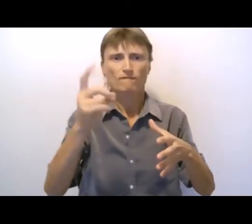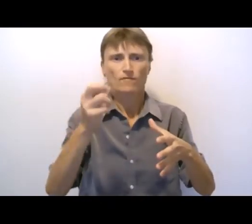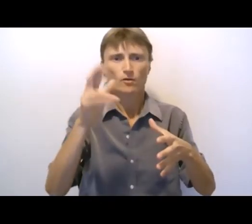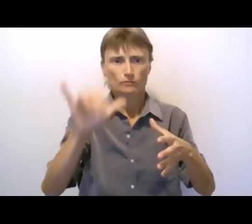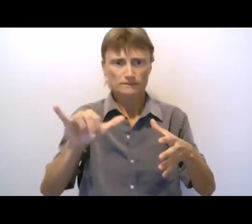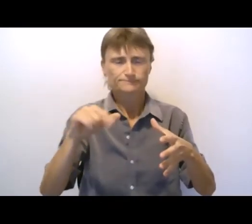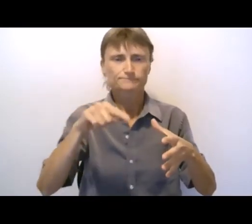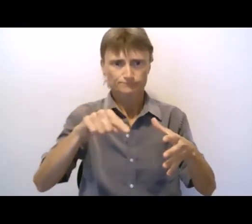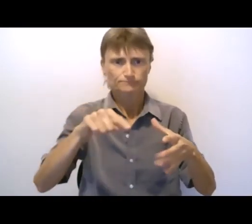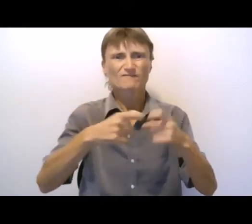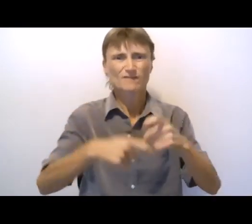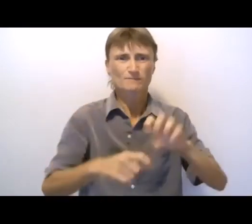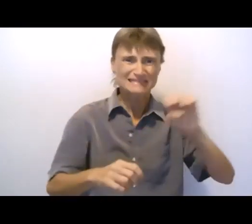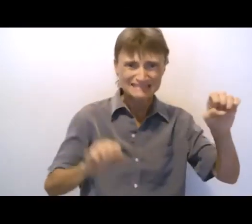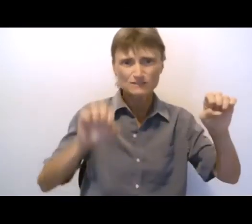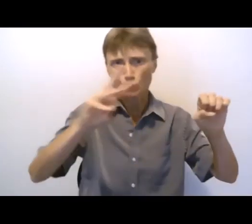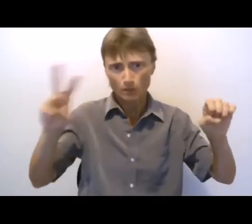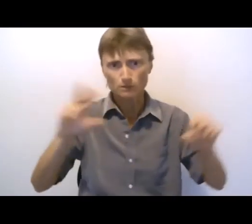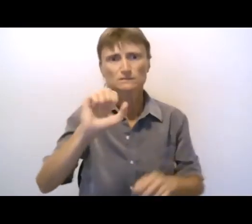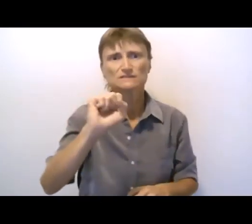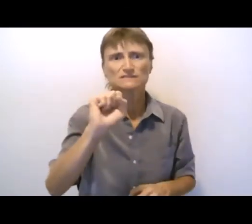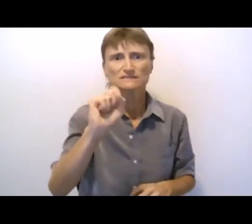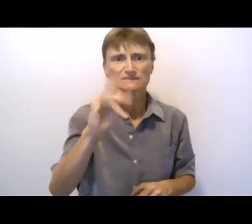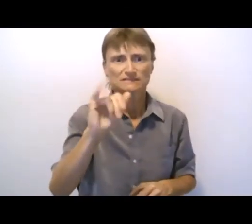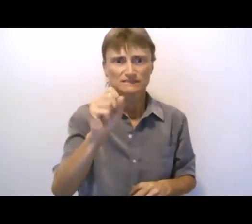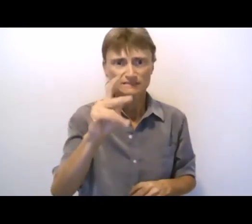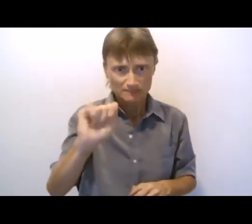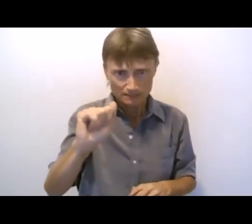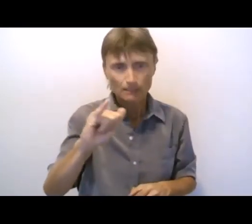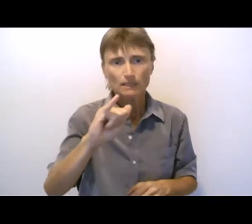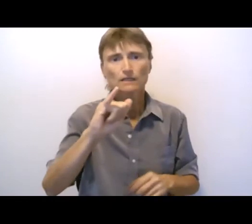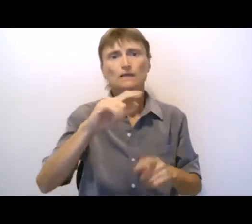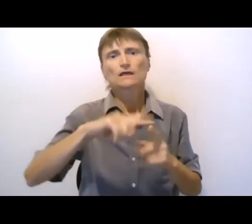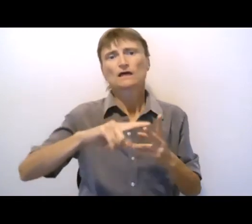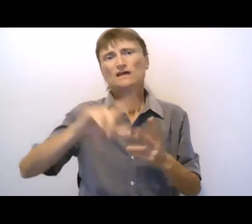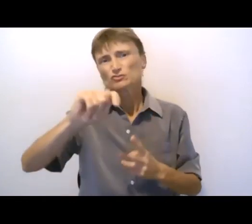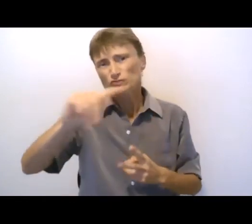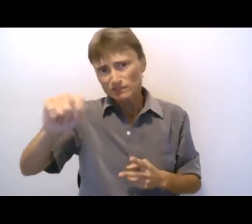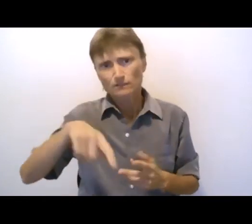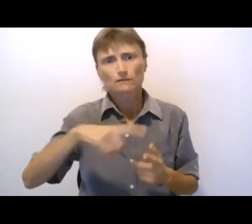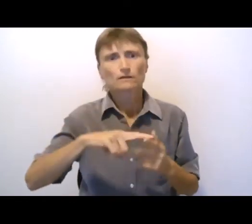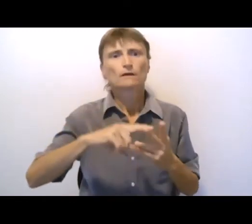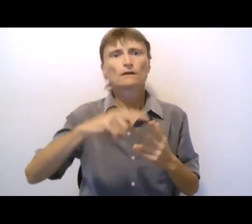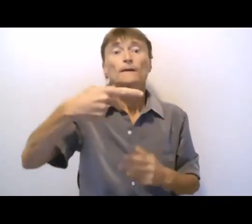Kainai, and Piikani, as well as the Tsuut’ina Nation and the Stoney-Nakoda people, that’s